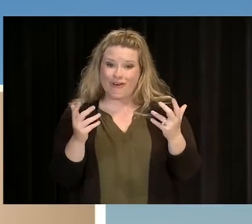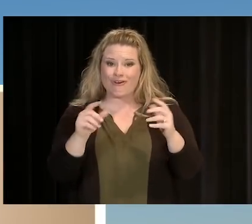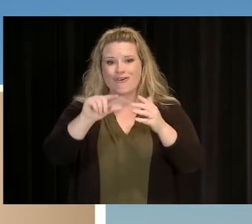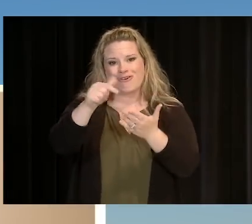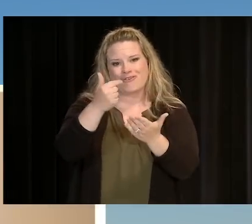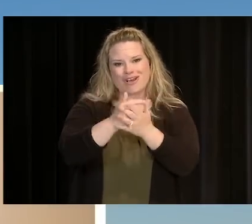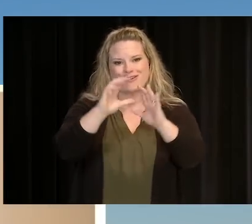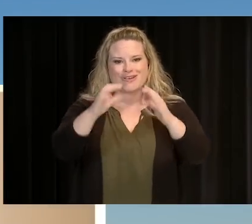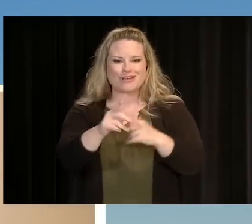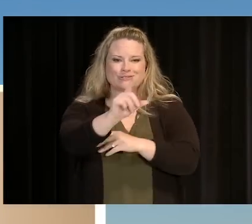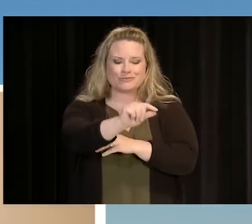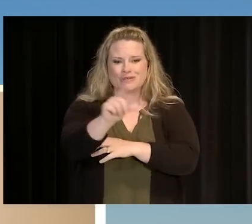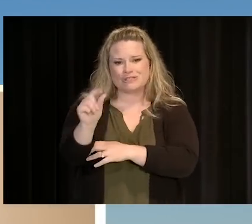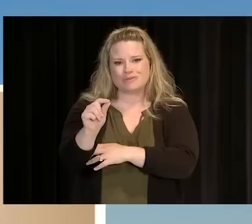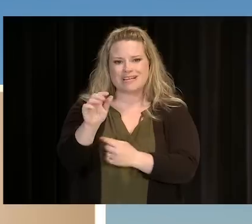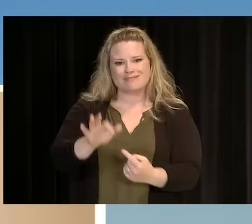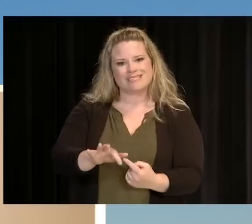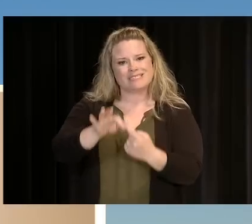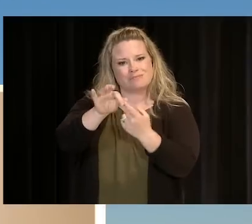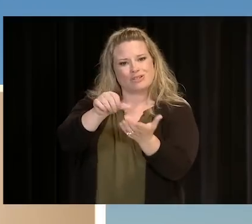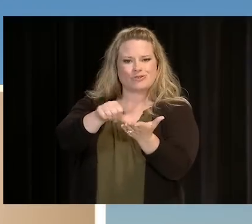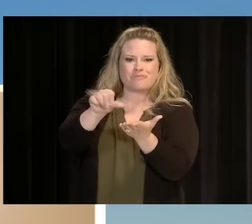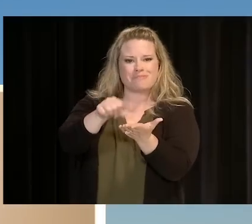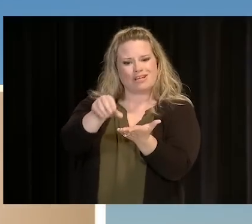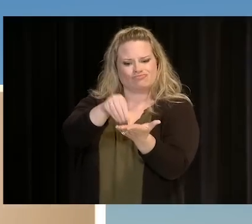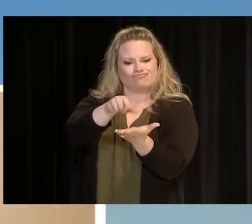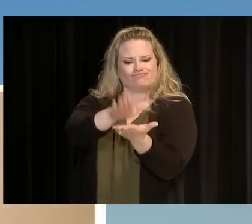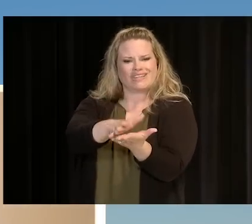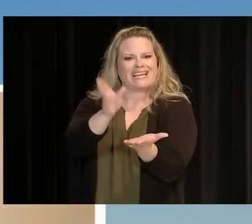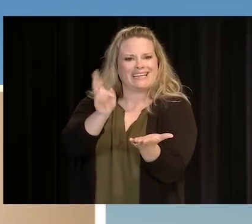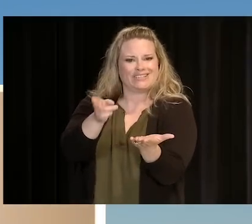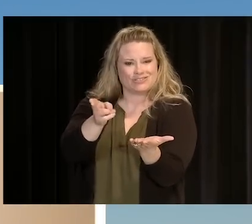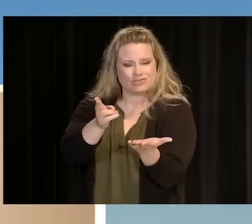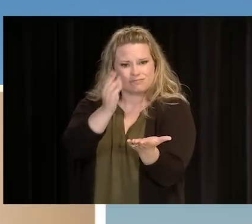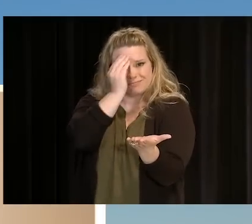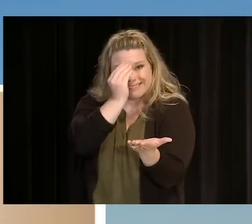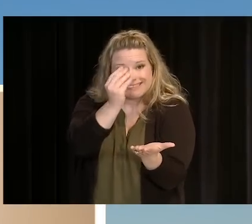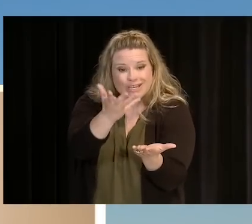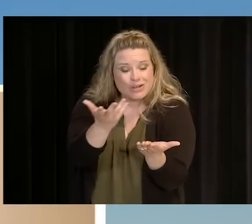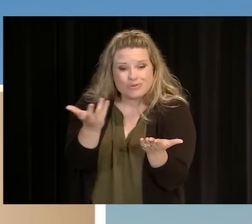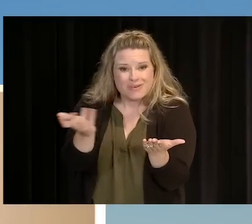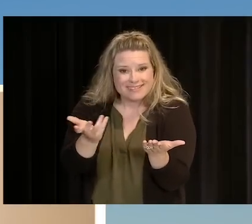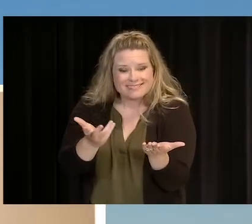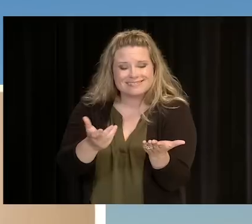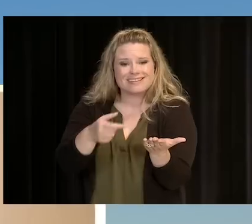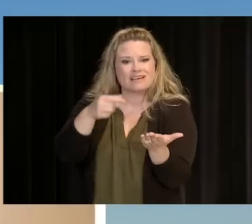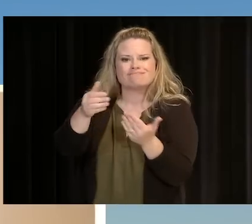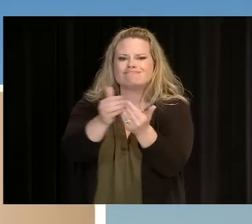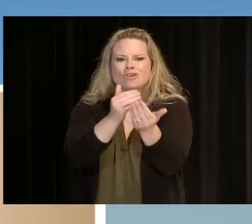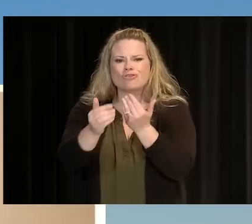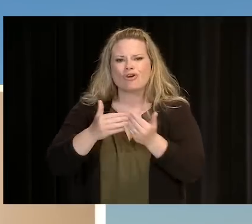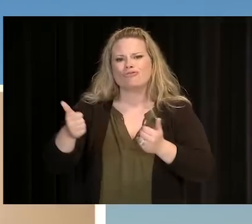SO GRADUATING CLASS OF 2020, WE HAVE A SPECIAL PAGE IN HISTORY DEDICATED TO US, AND LET ME TELL YOU WHAT IT SAYS.